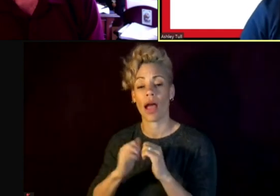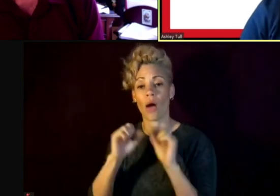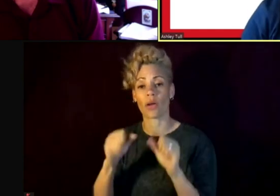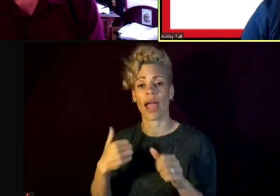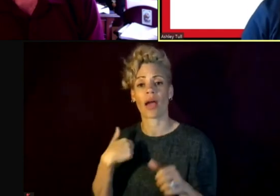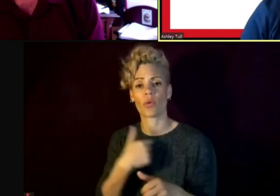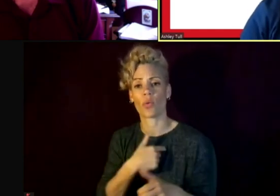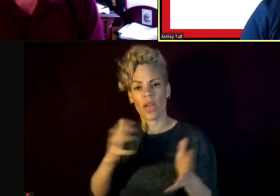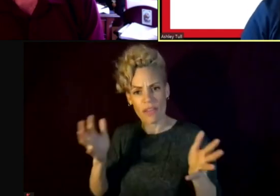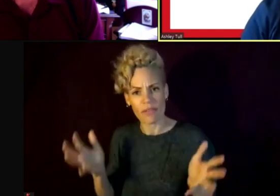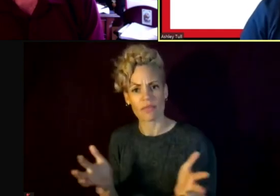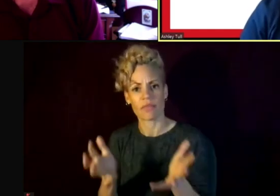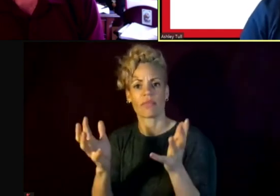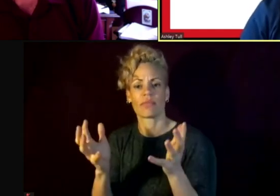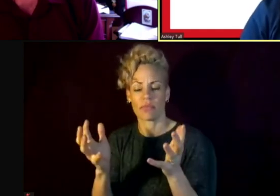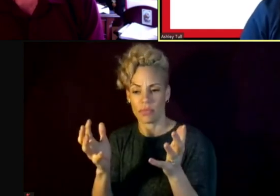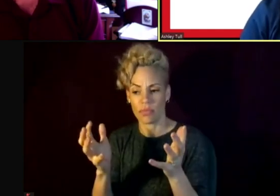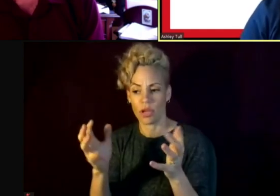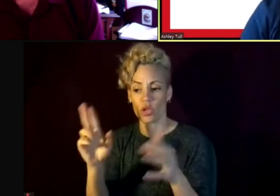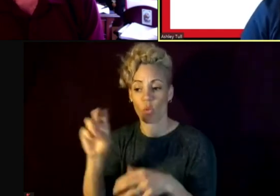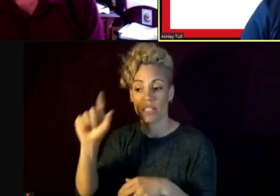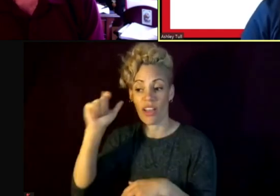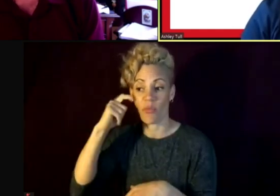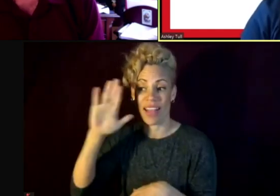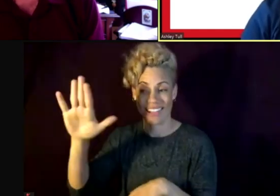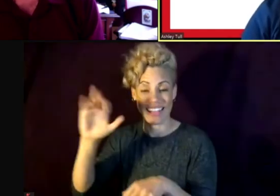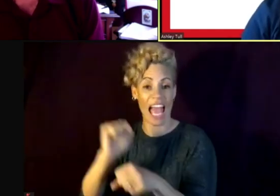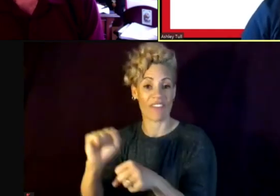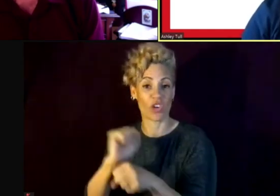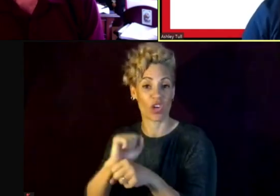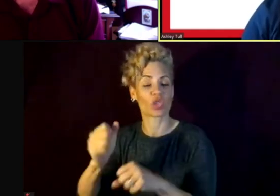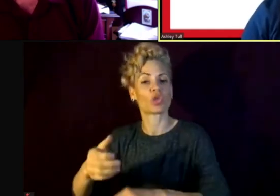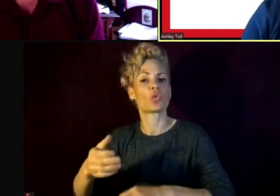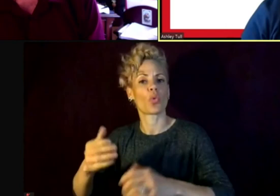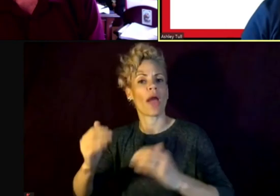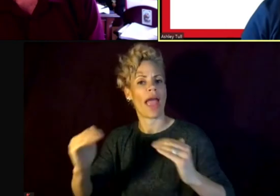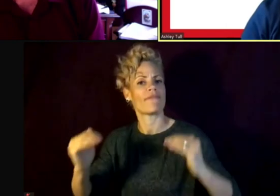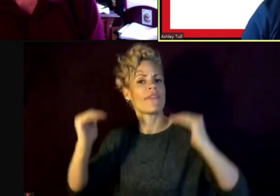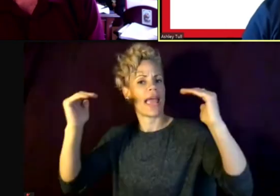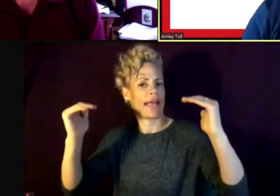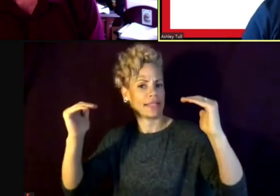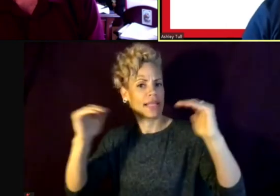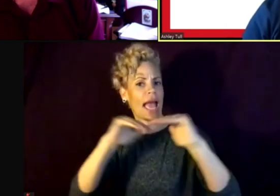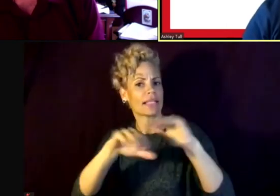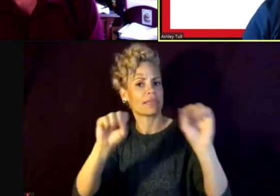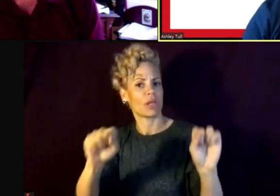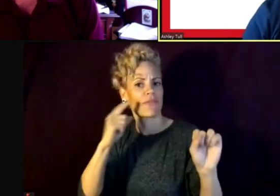for advancing the accessibility, particularly with people with neurological disorders.